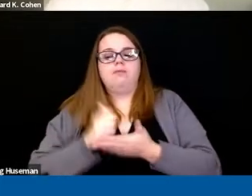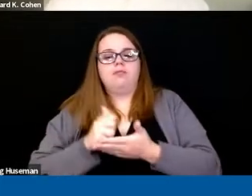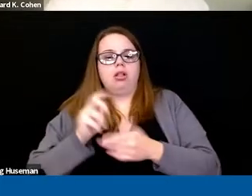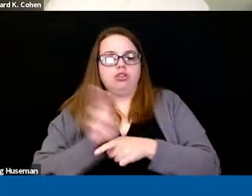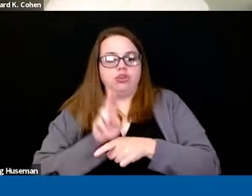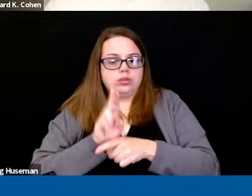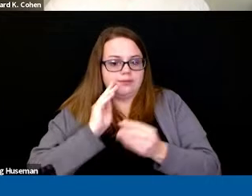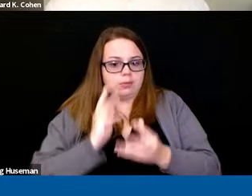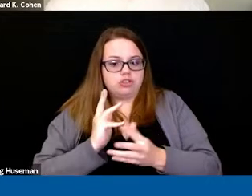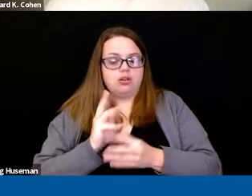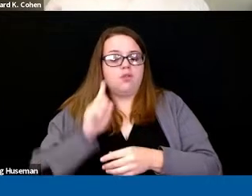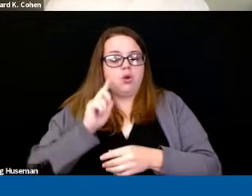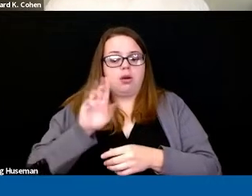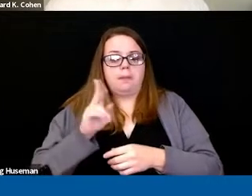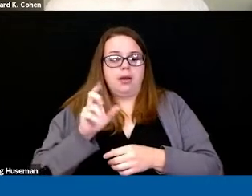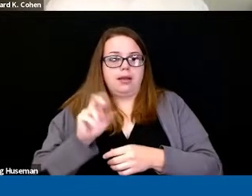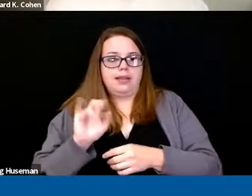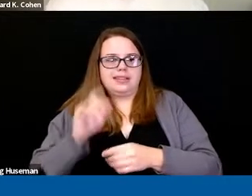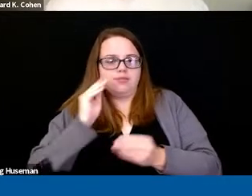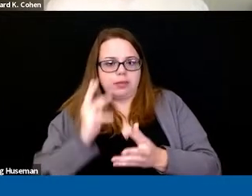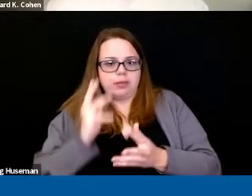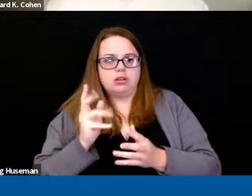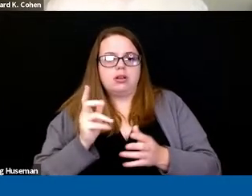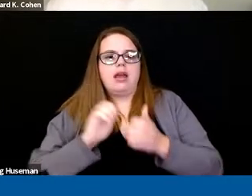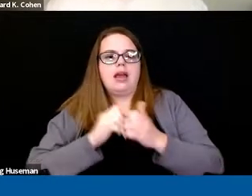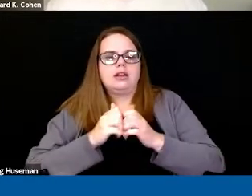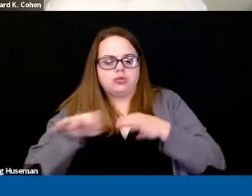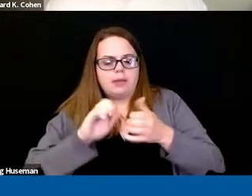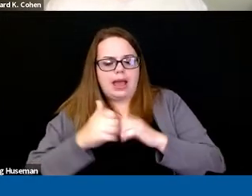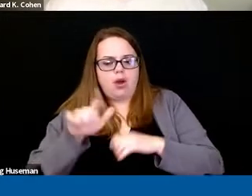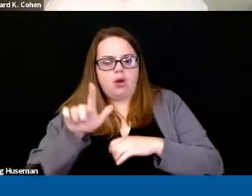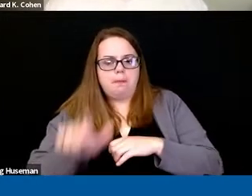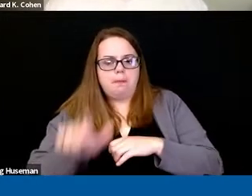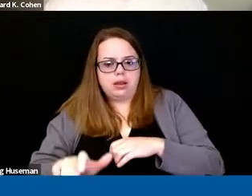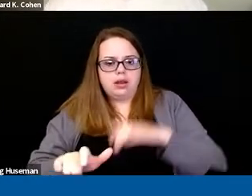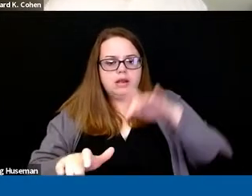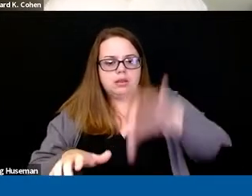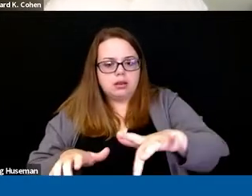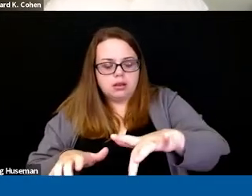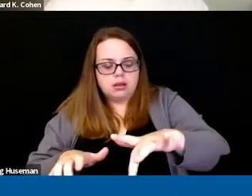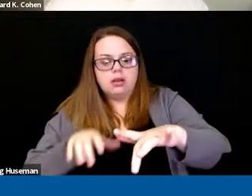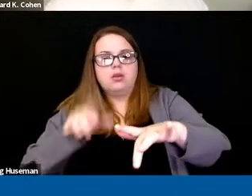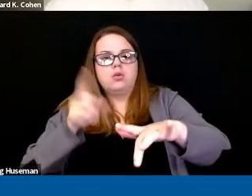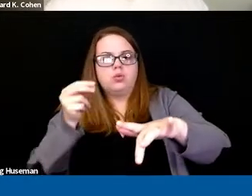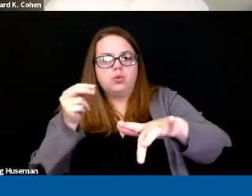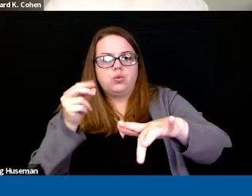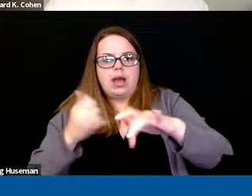For button, this is information I am highlighting that describes how buttons support aria-pressed and is used to create toggle buttons.